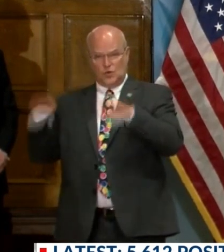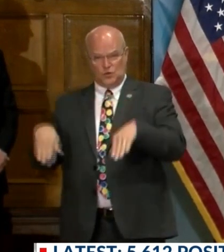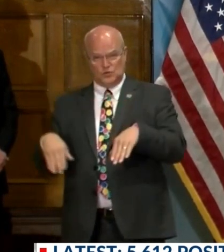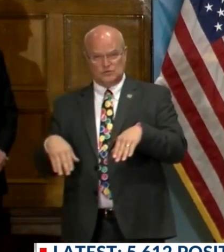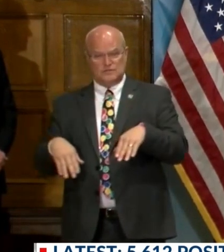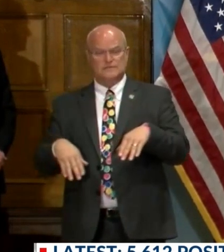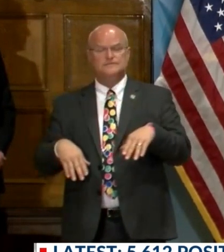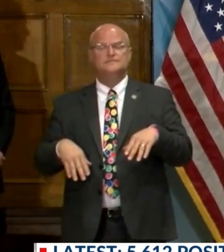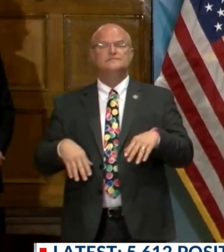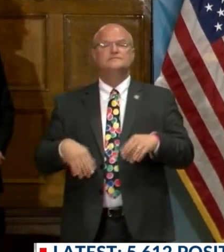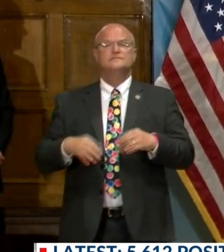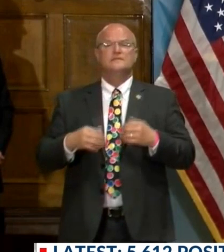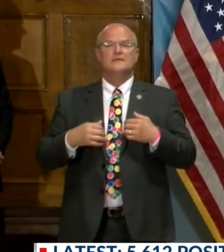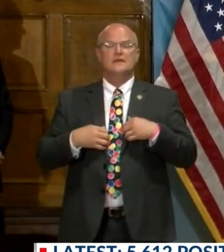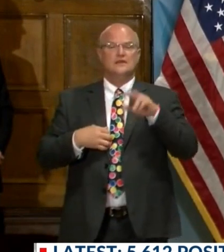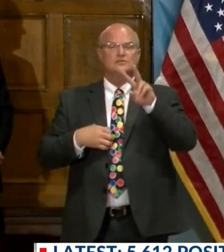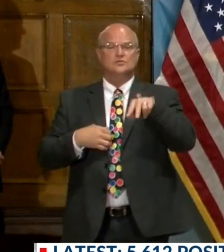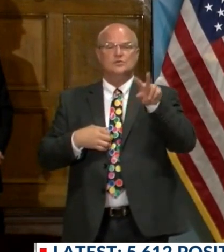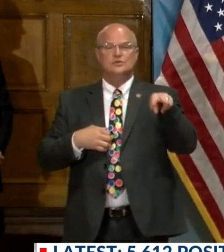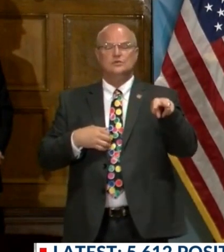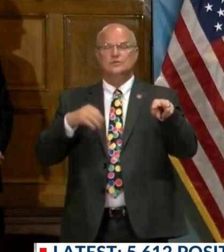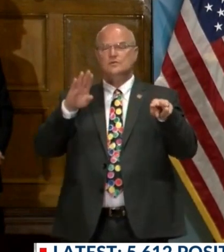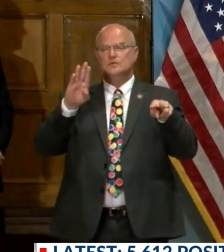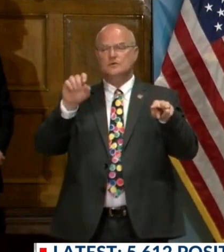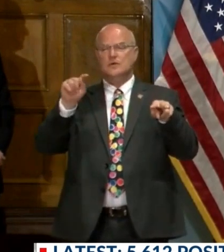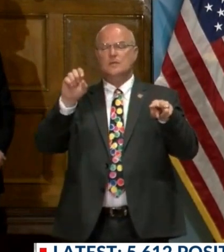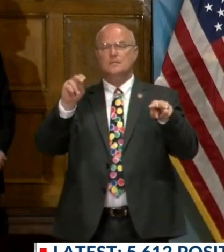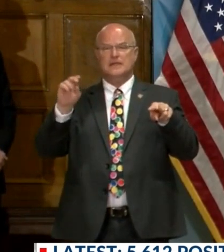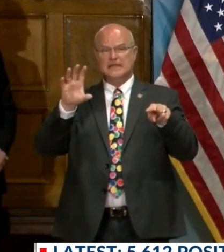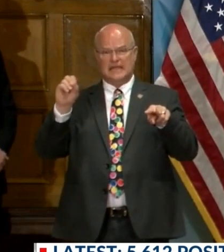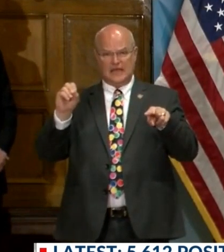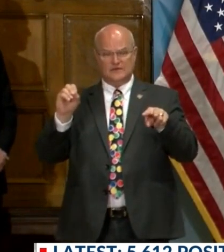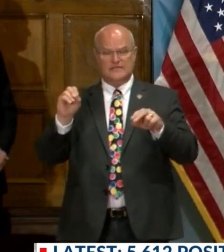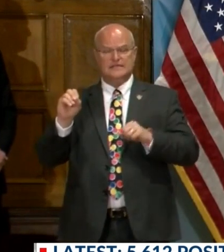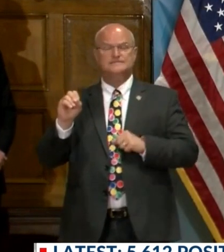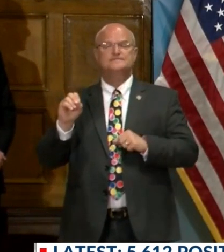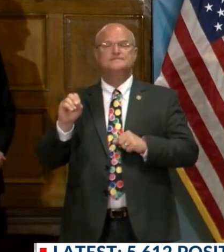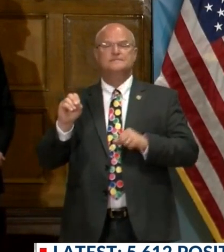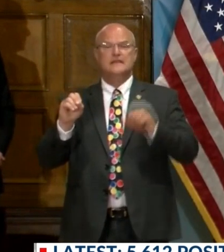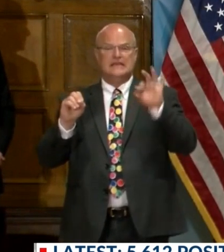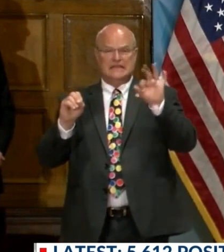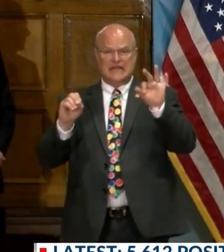MENTIONED, THEY WERE MORE THAN HALF WERE FROM THREE HOUSEHOLDS.